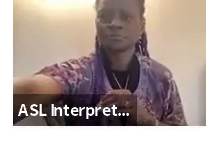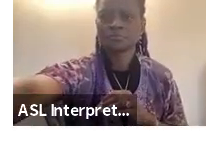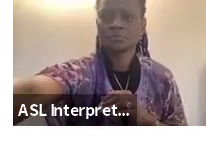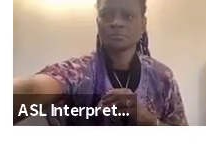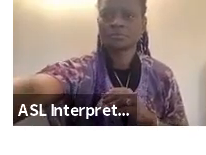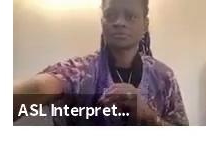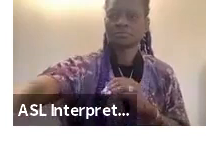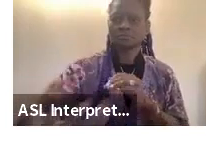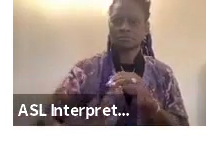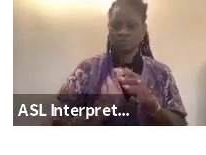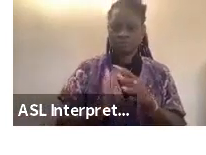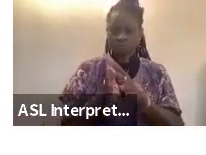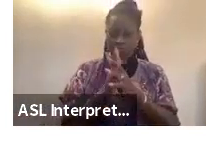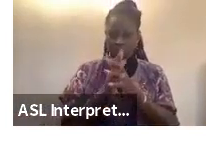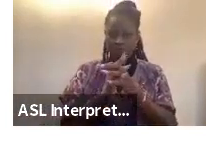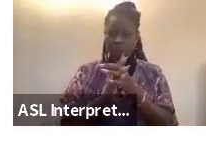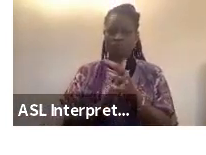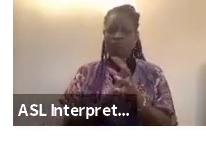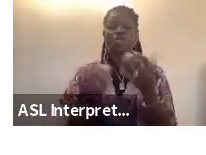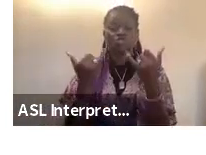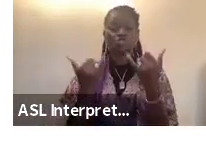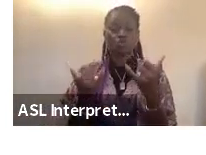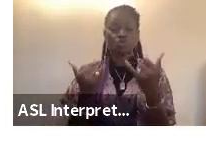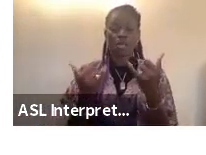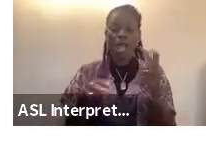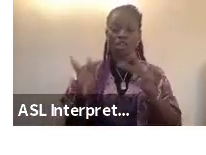Just look at some of the latest Code 19 data.